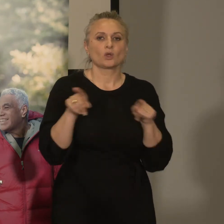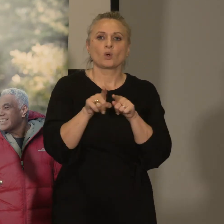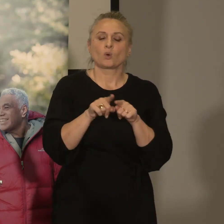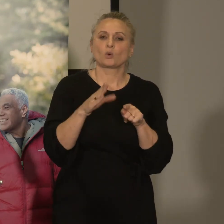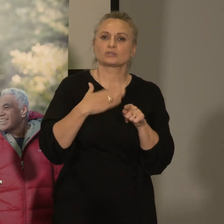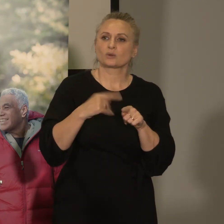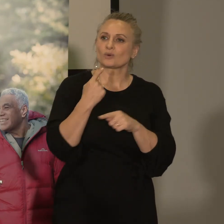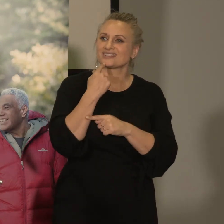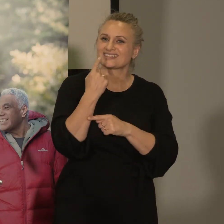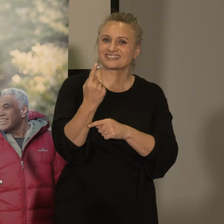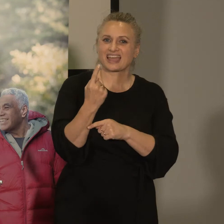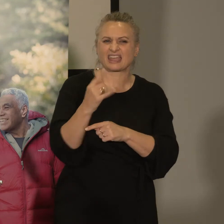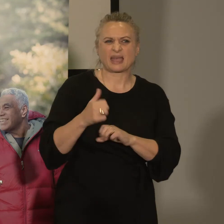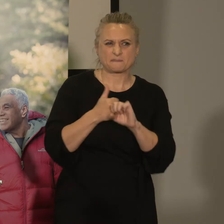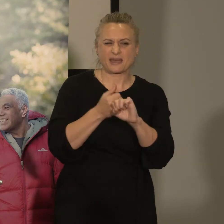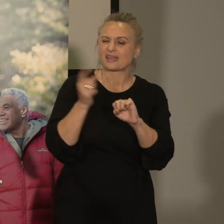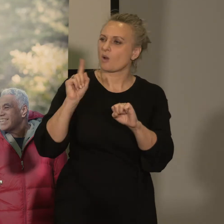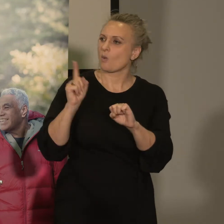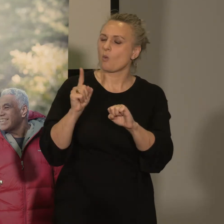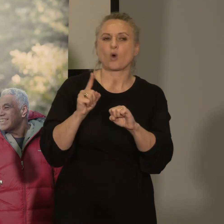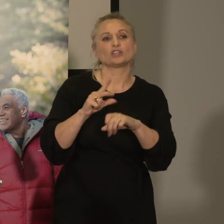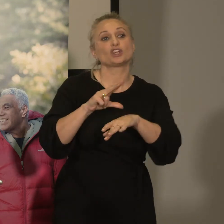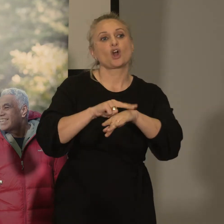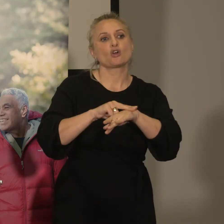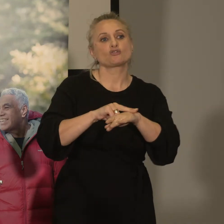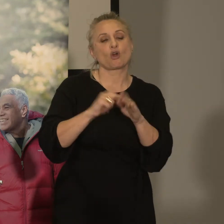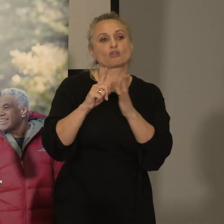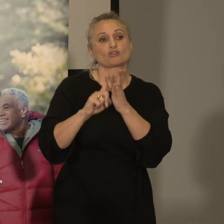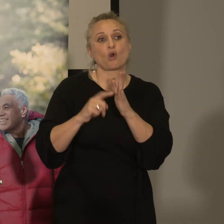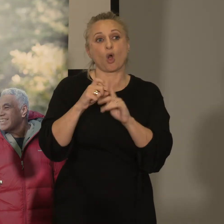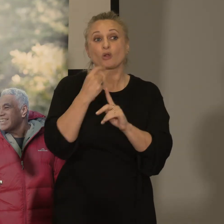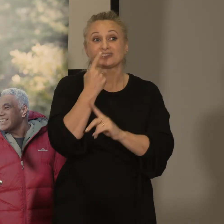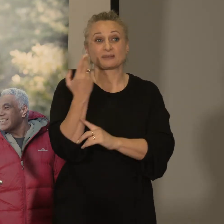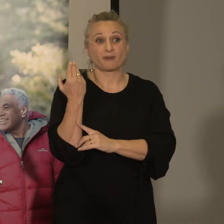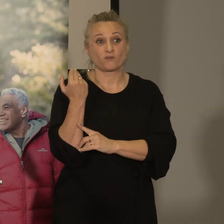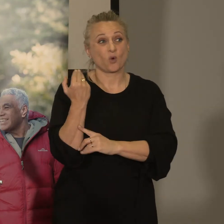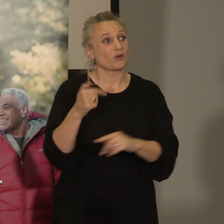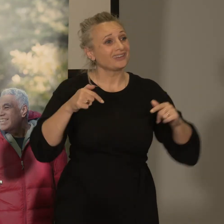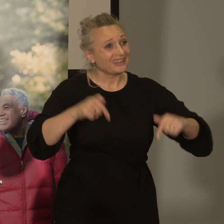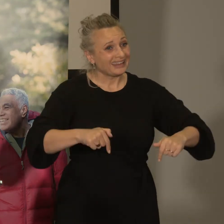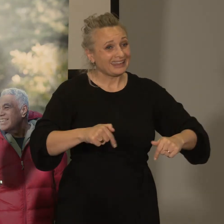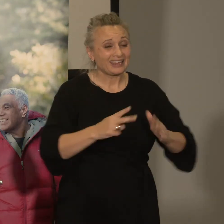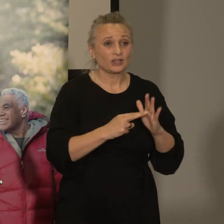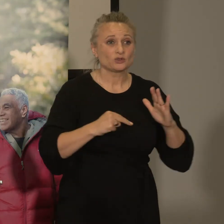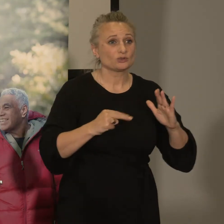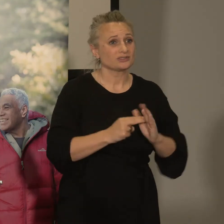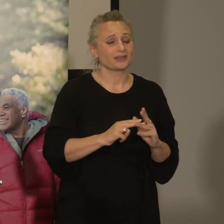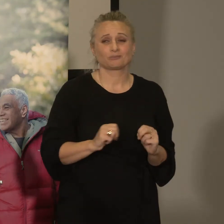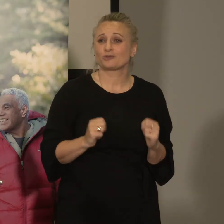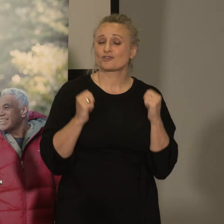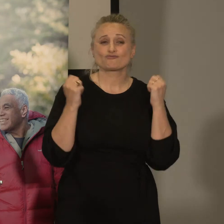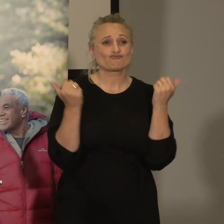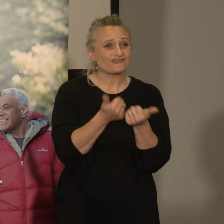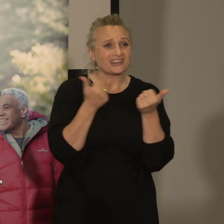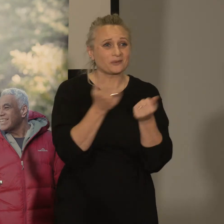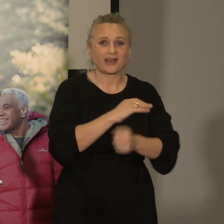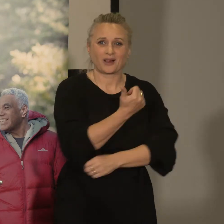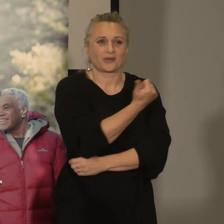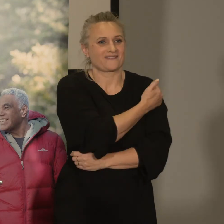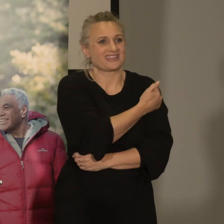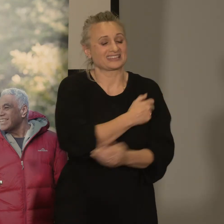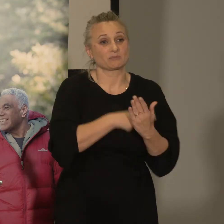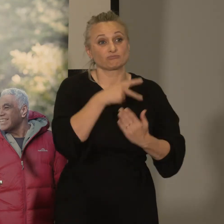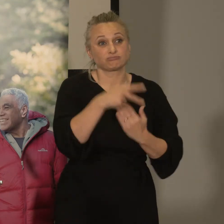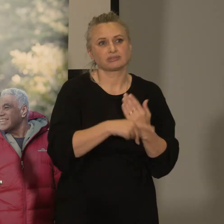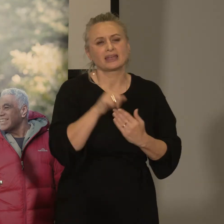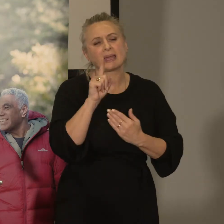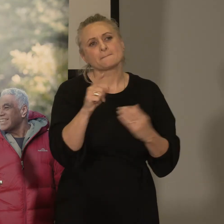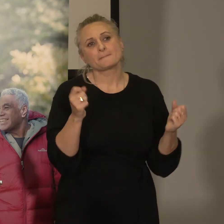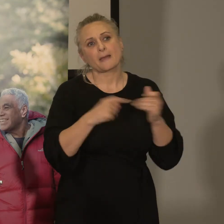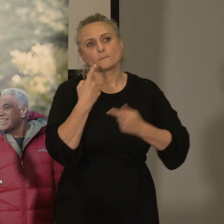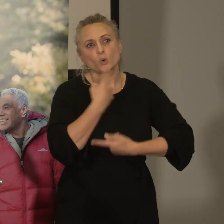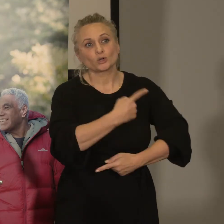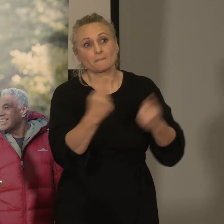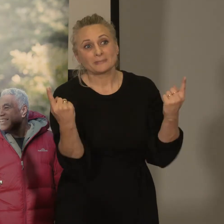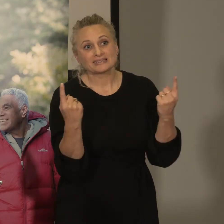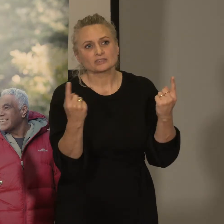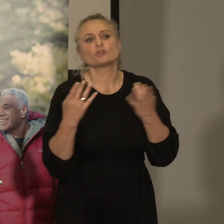and to